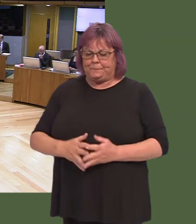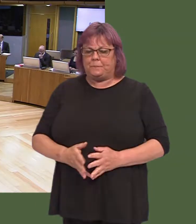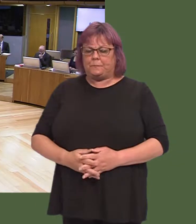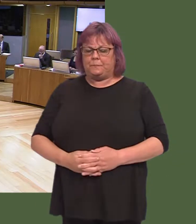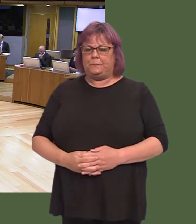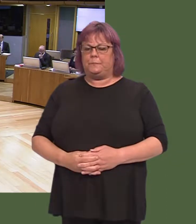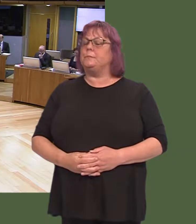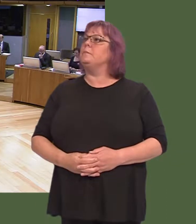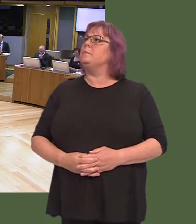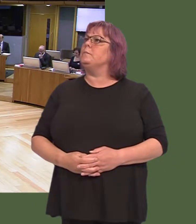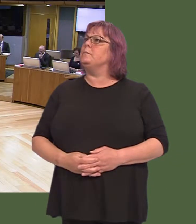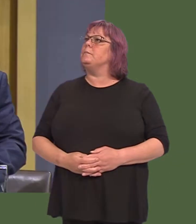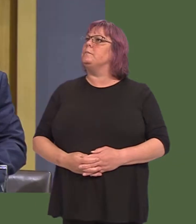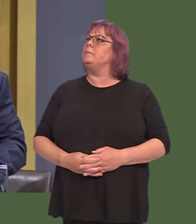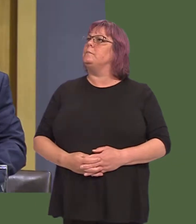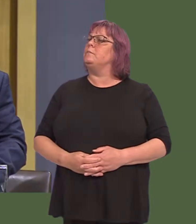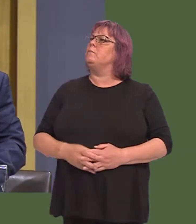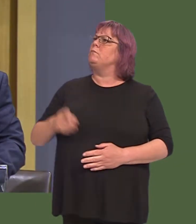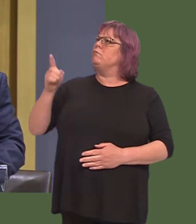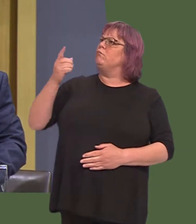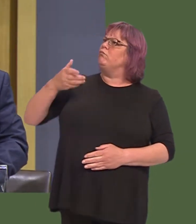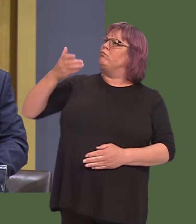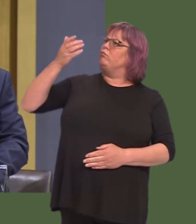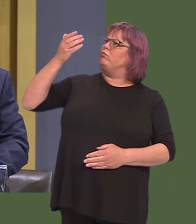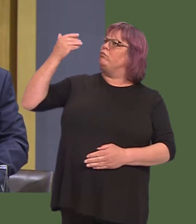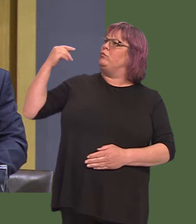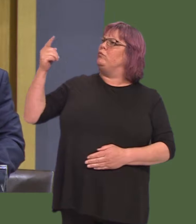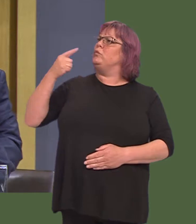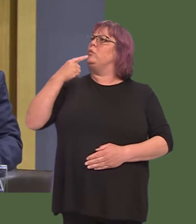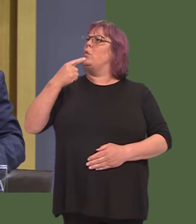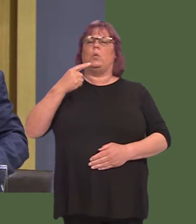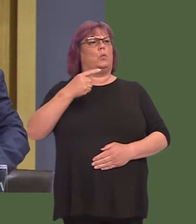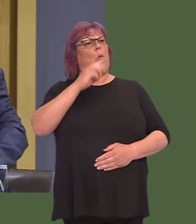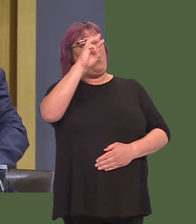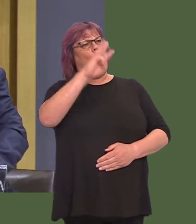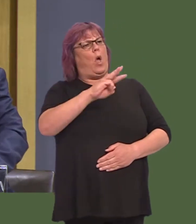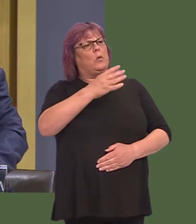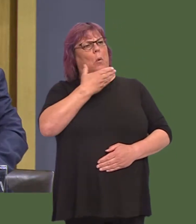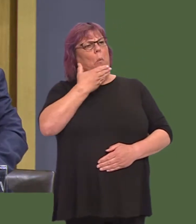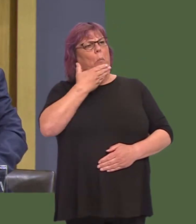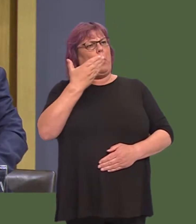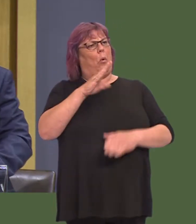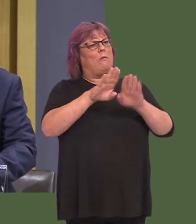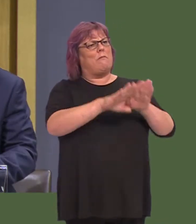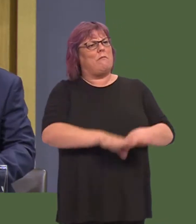Not so long ago, you described it as odd that Wales doesn't have its own national cricket team.